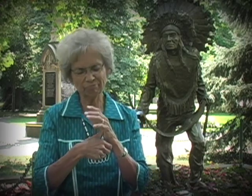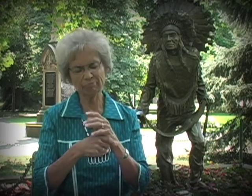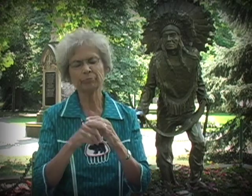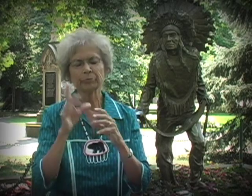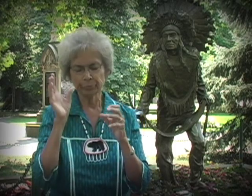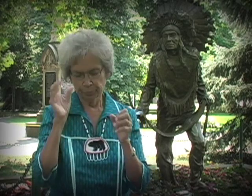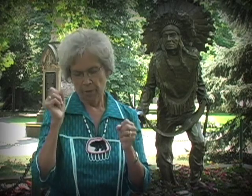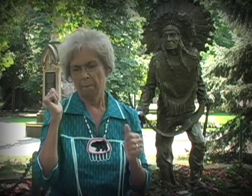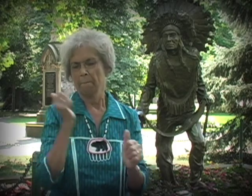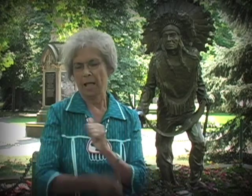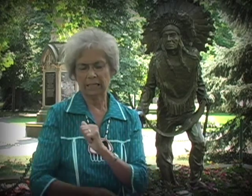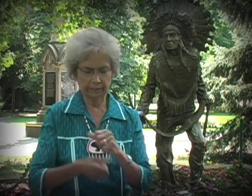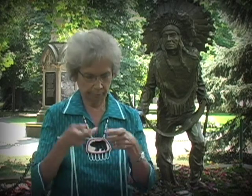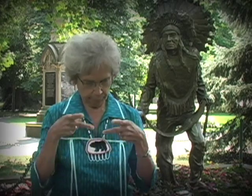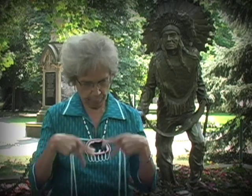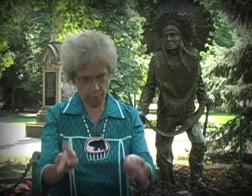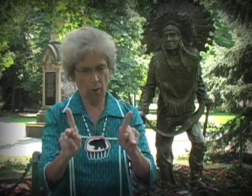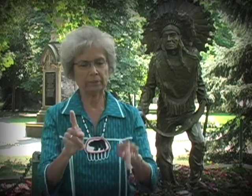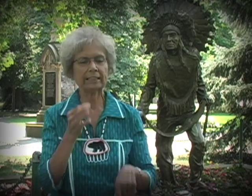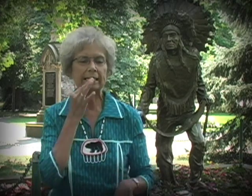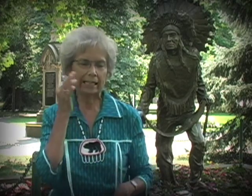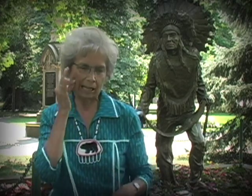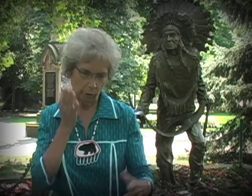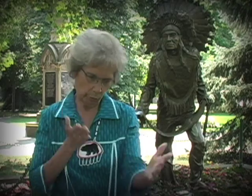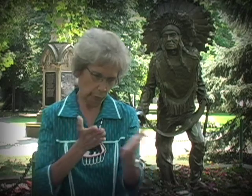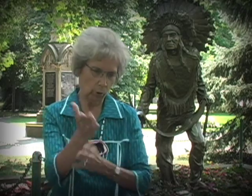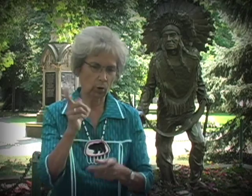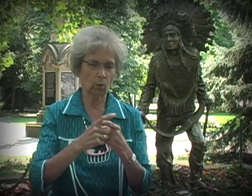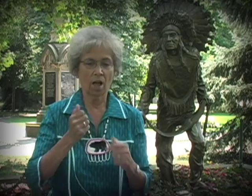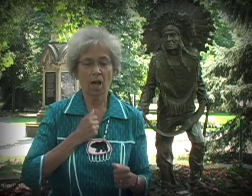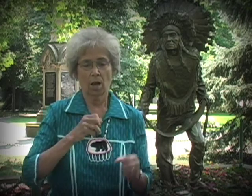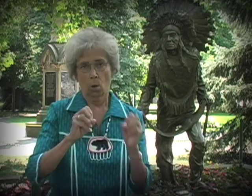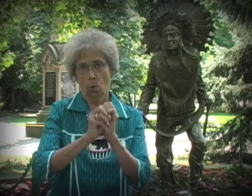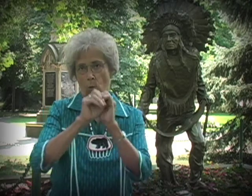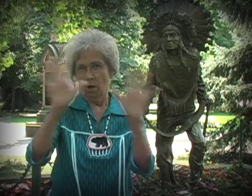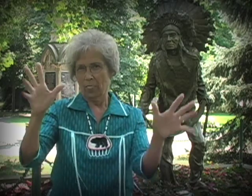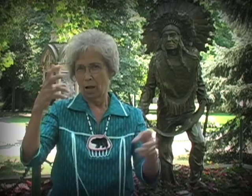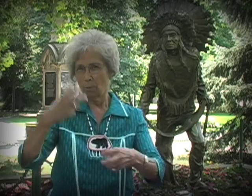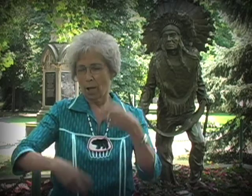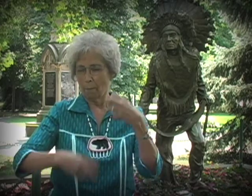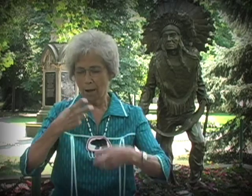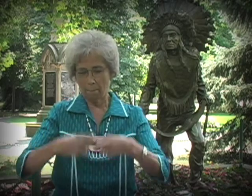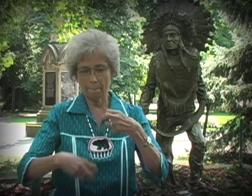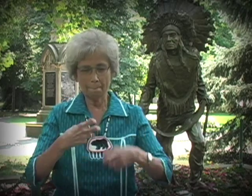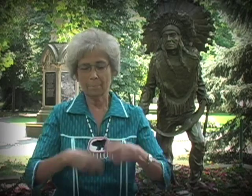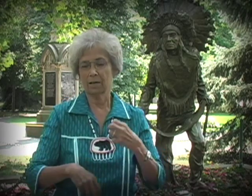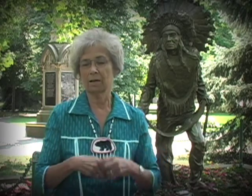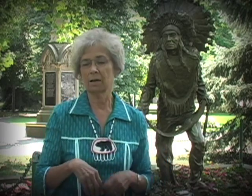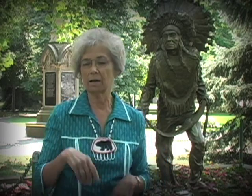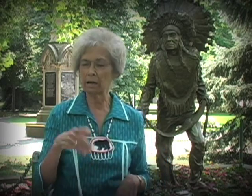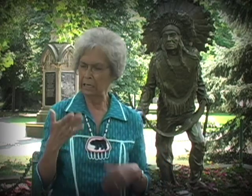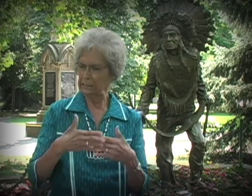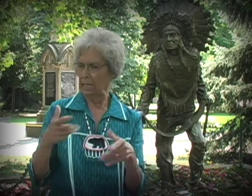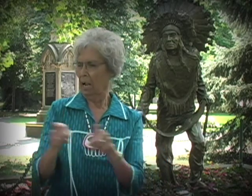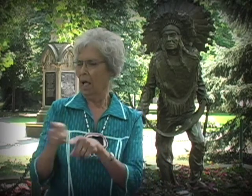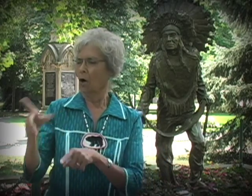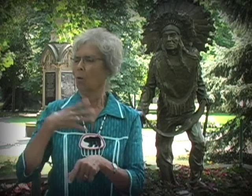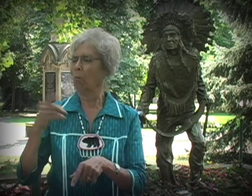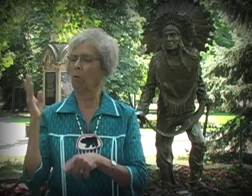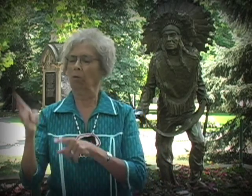Finally U.S. government decided to permit Indian across without a problem like white people.